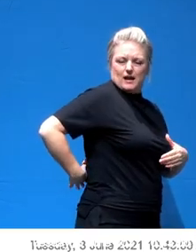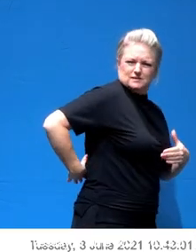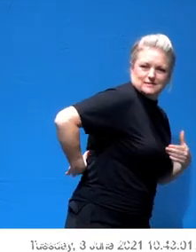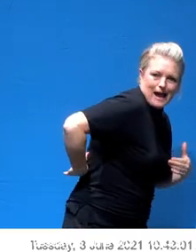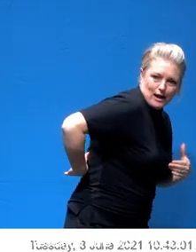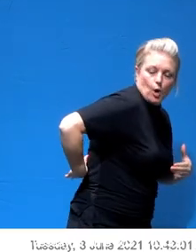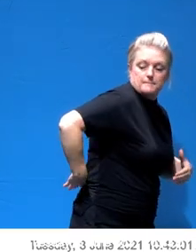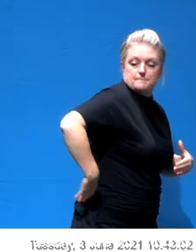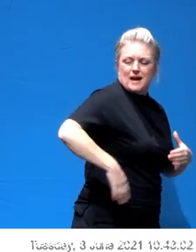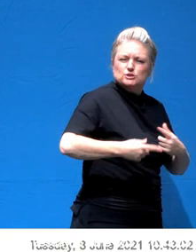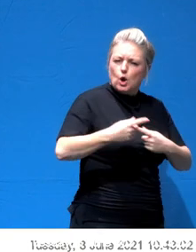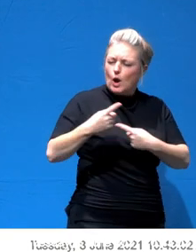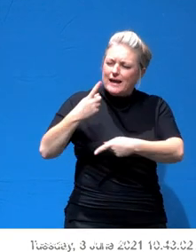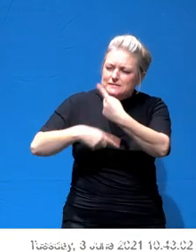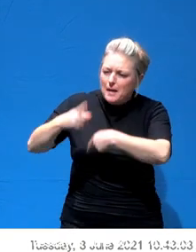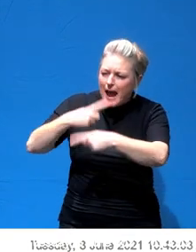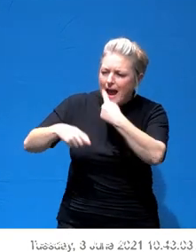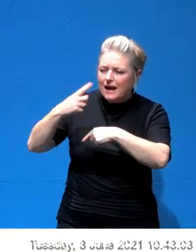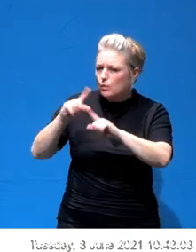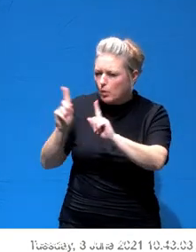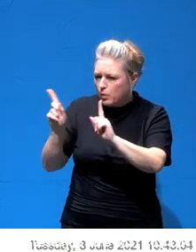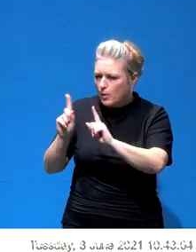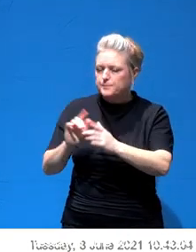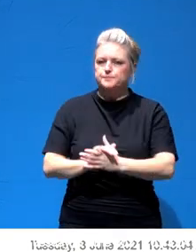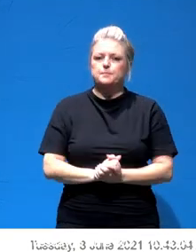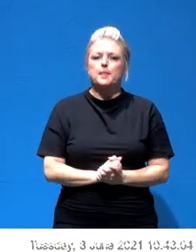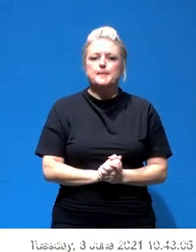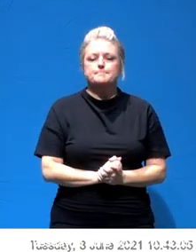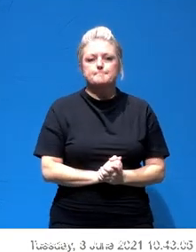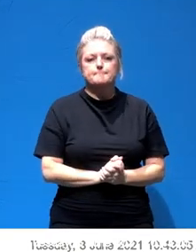Can you just explain to us what the angle was and you how took that photo?